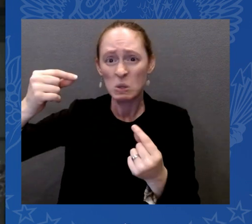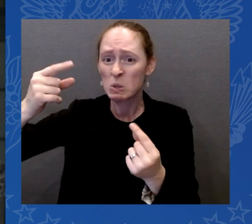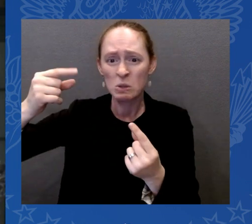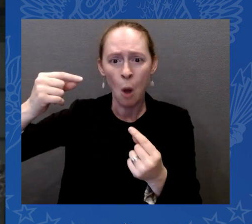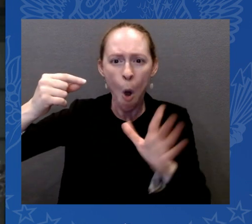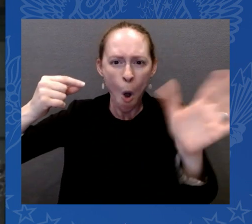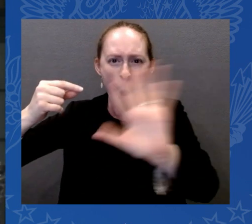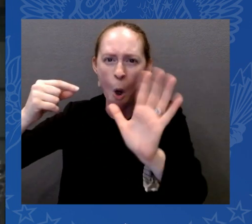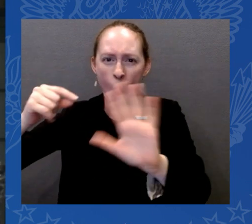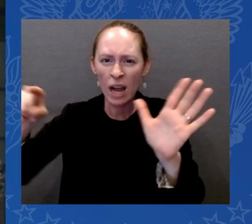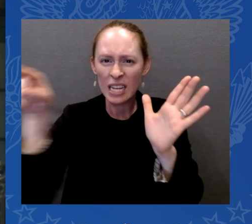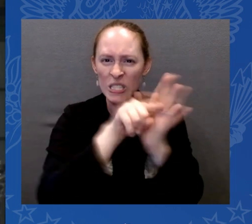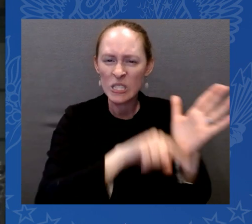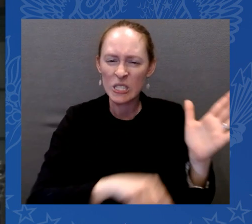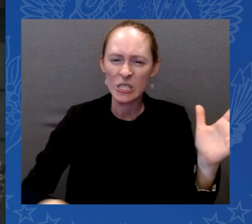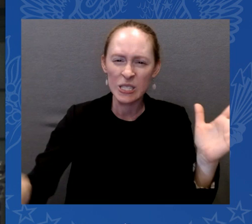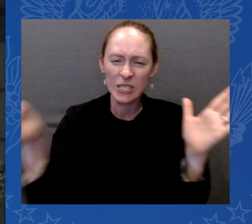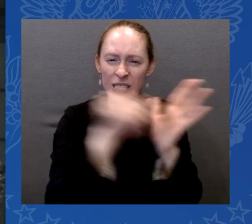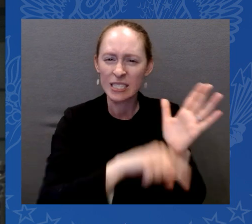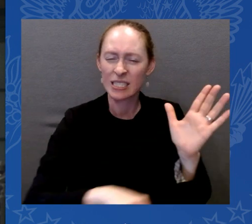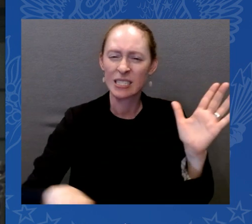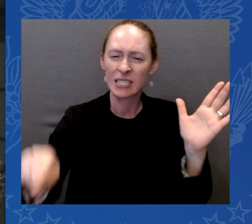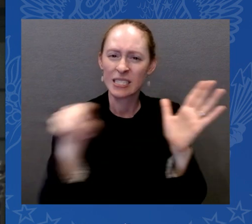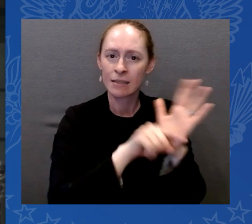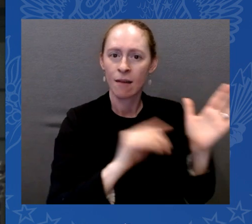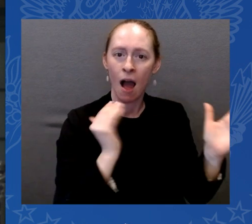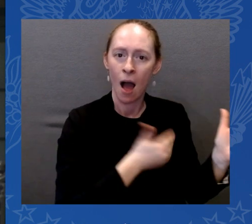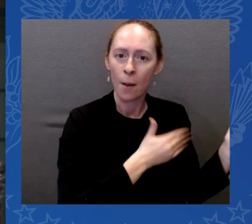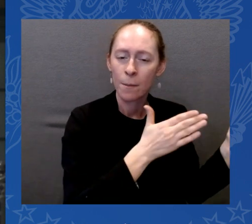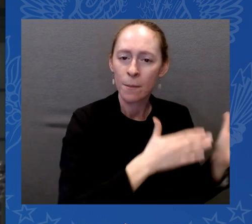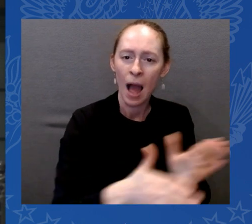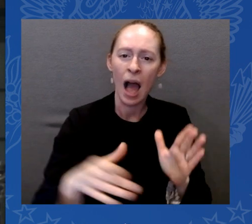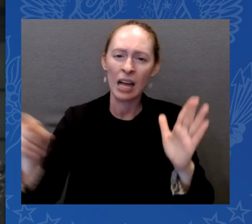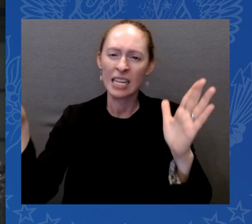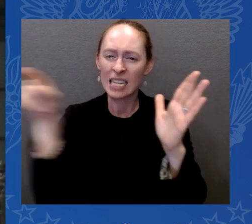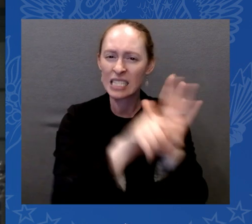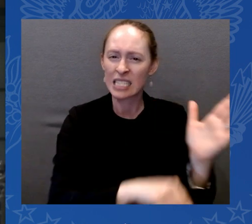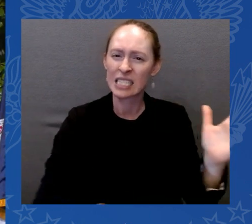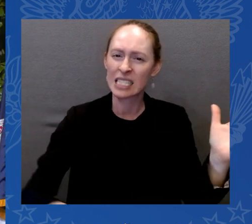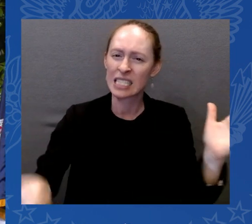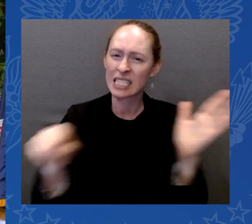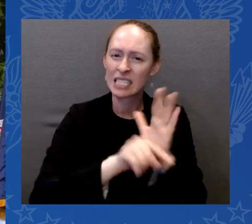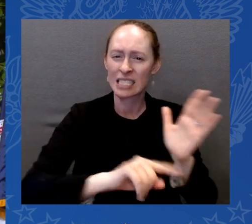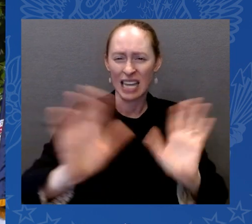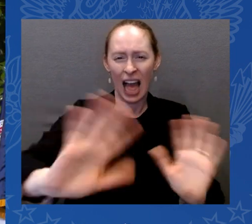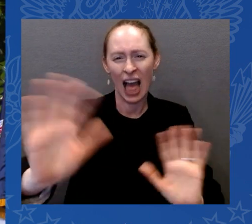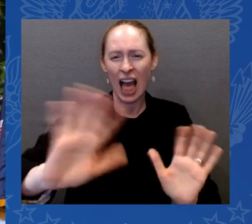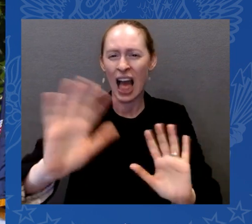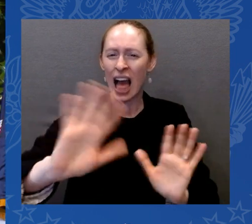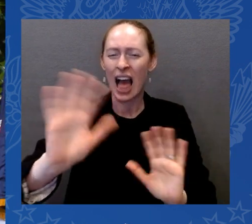and so many people who have fought for years to lower prescription drug prices and tackle the climate crisis.